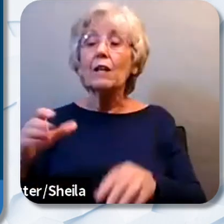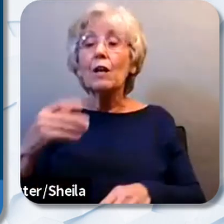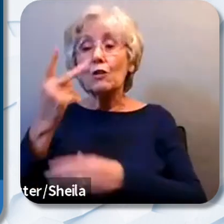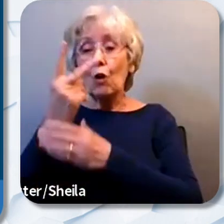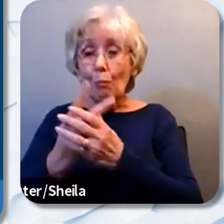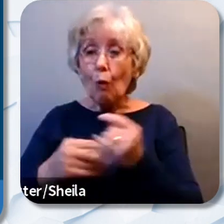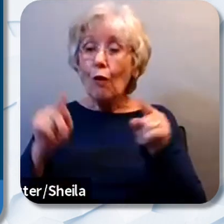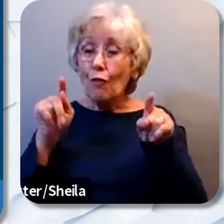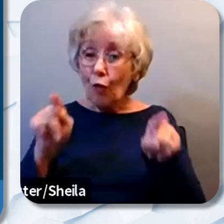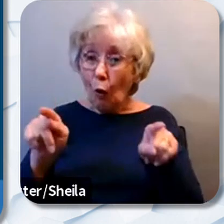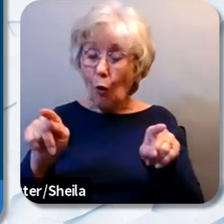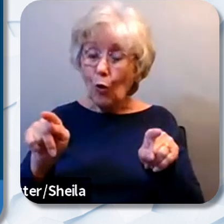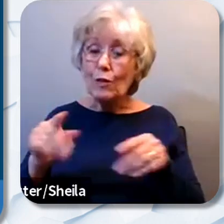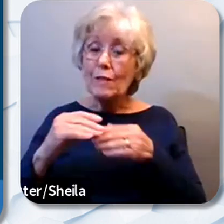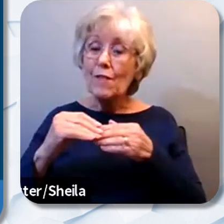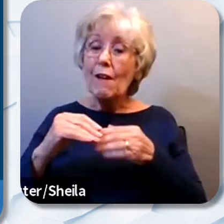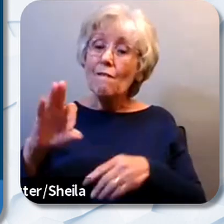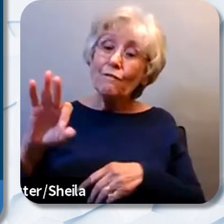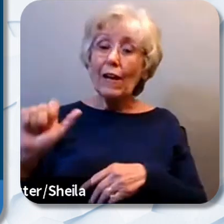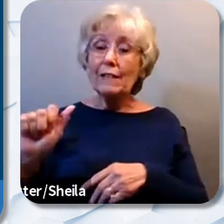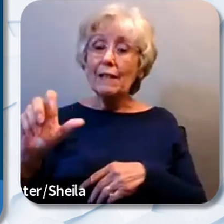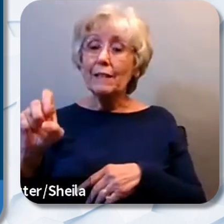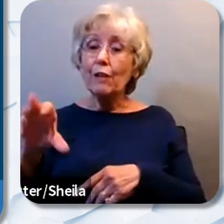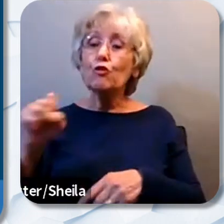there, which makes a great combo and then we also have. An am assistant,